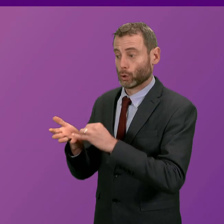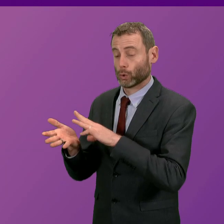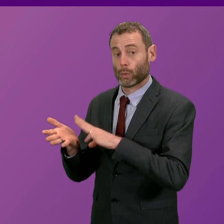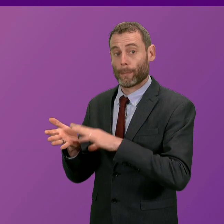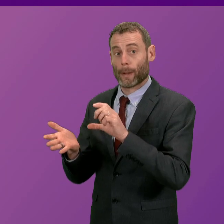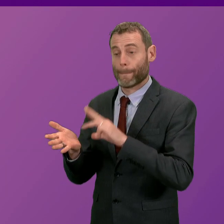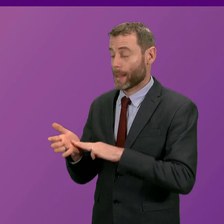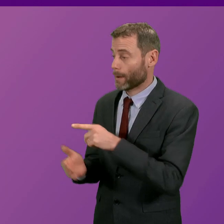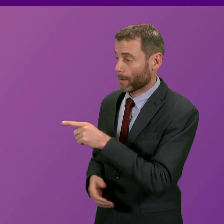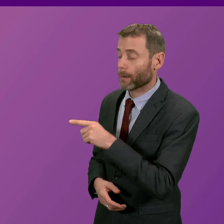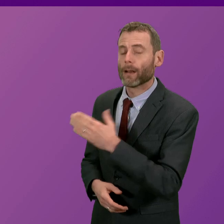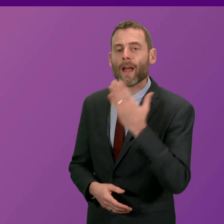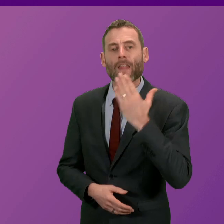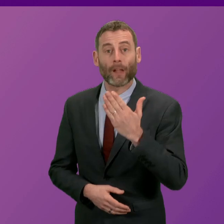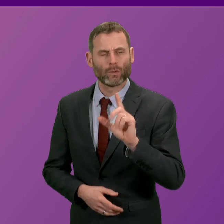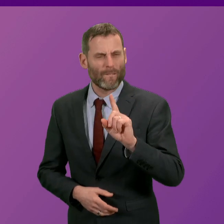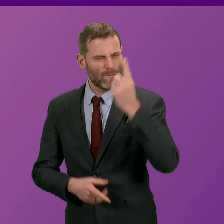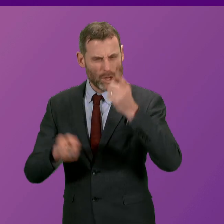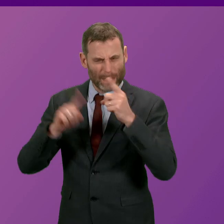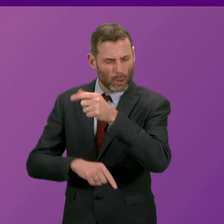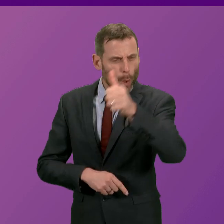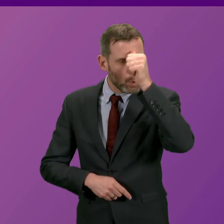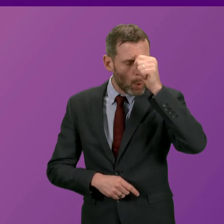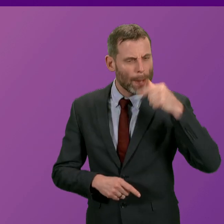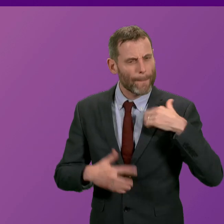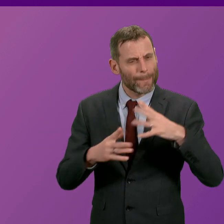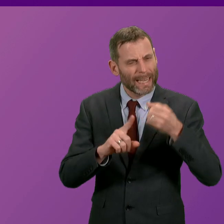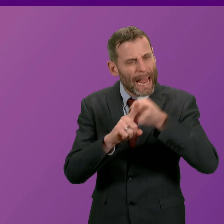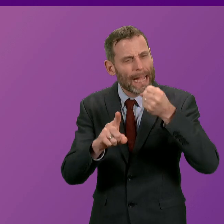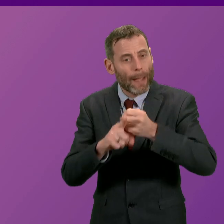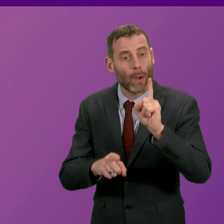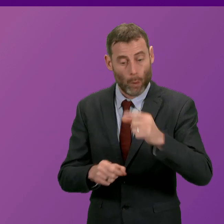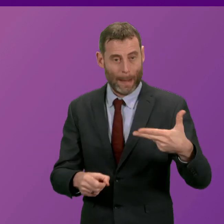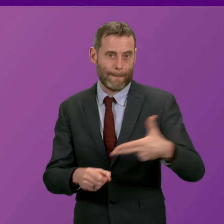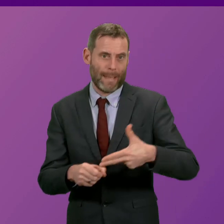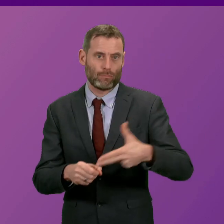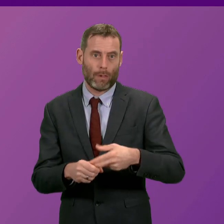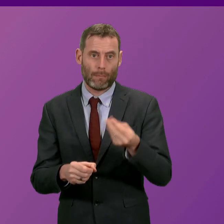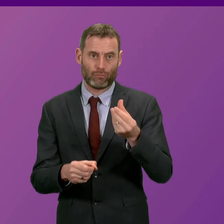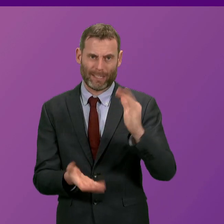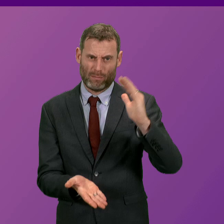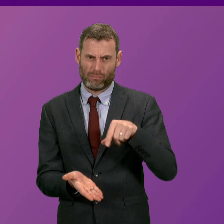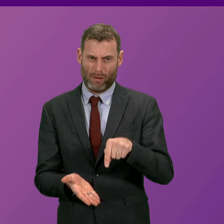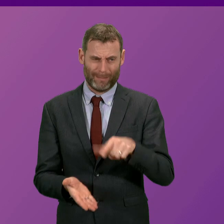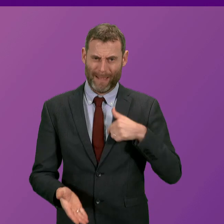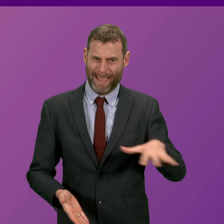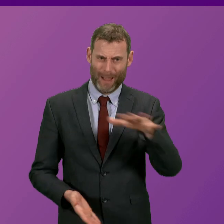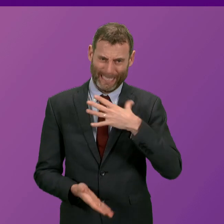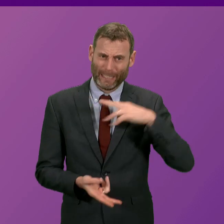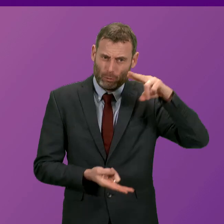The First Minister will be aware of my long-standing campaign to lower petrol pump prices in my constituency. He will also know that, in 2022,